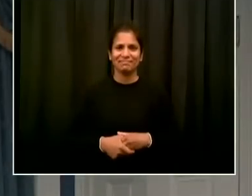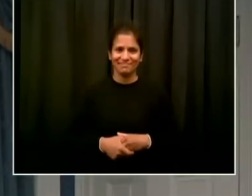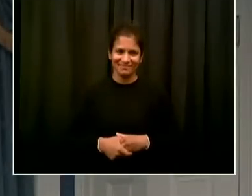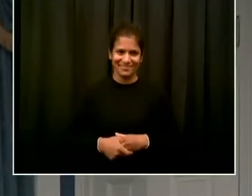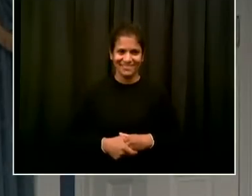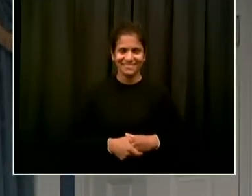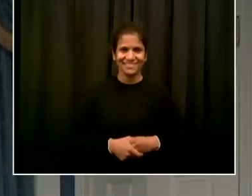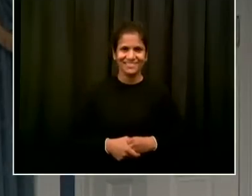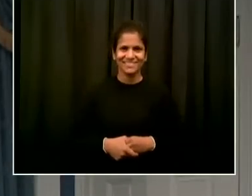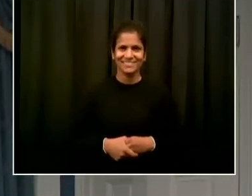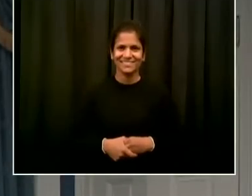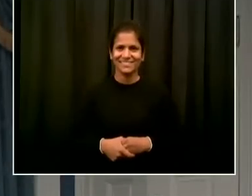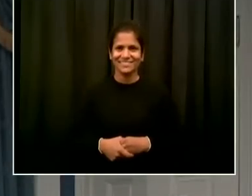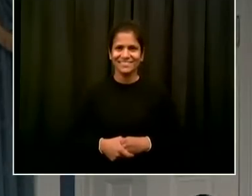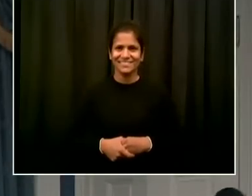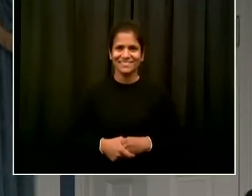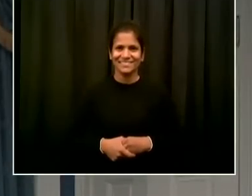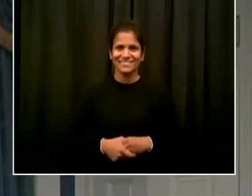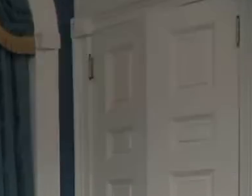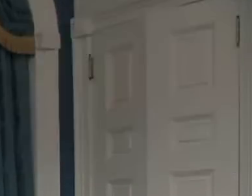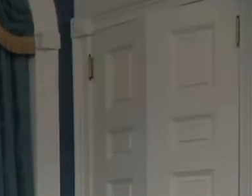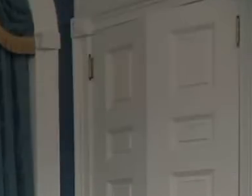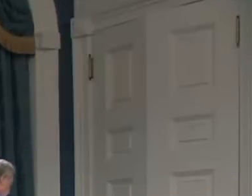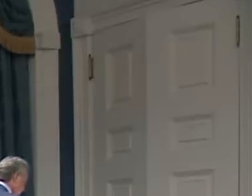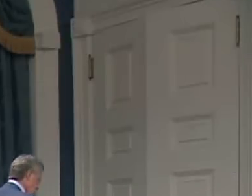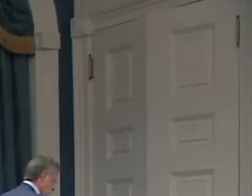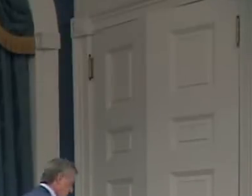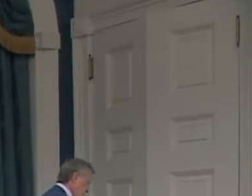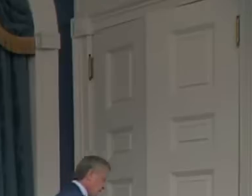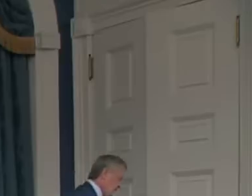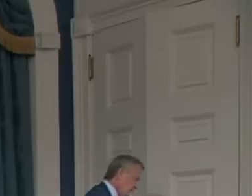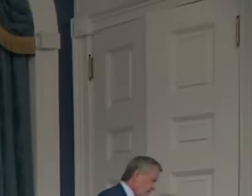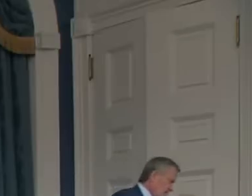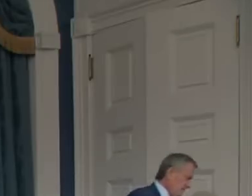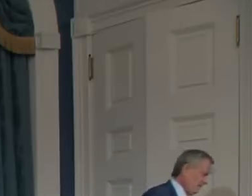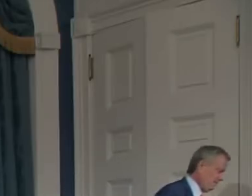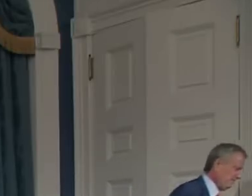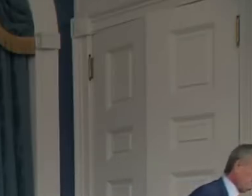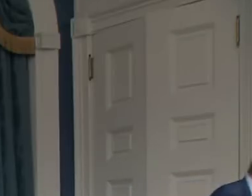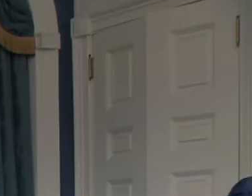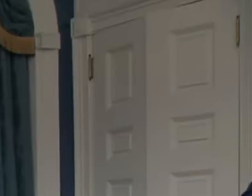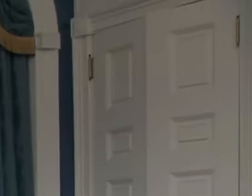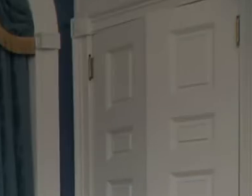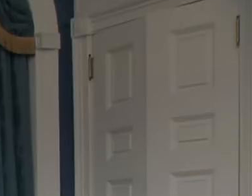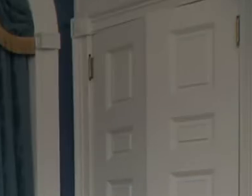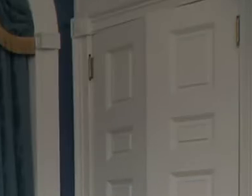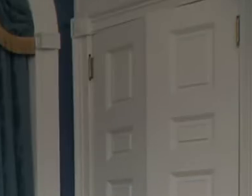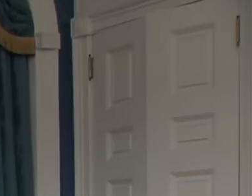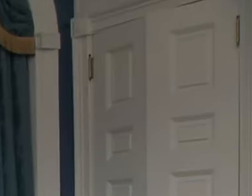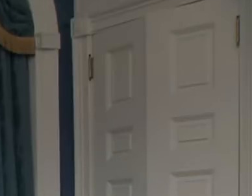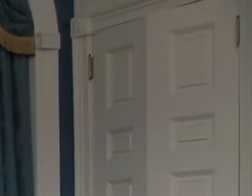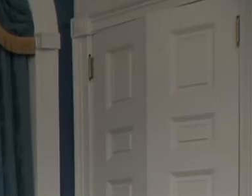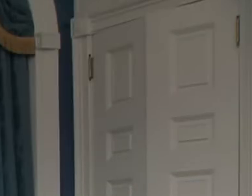CAPABLE OF, WE WILL GET OVER